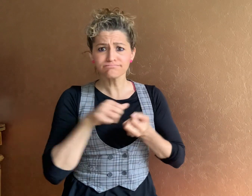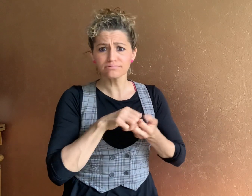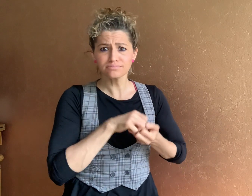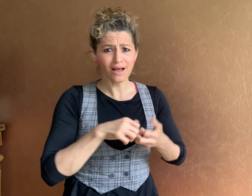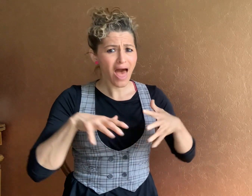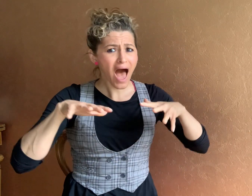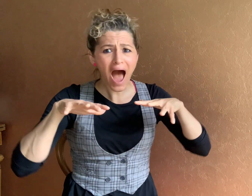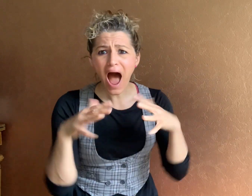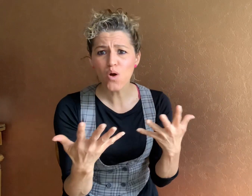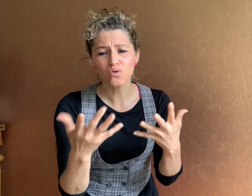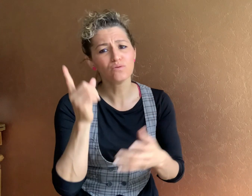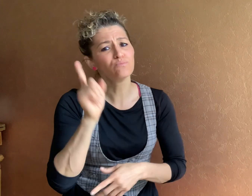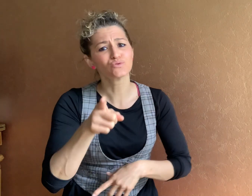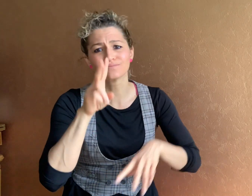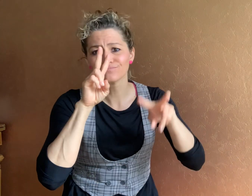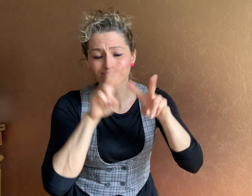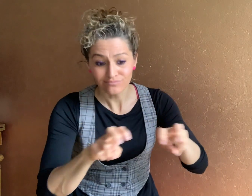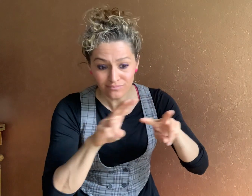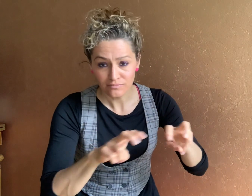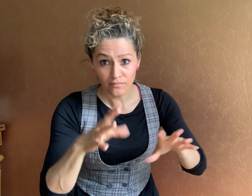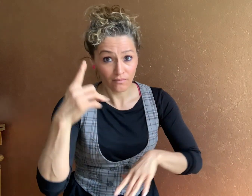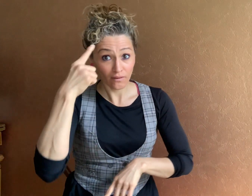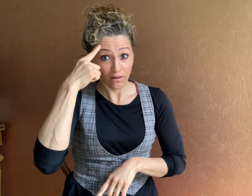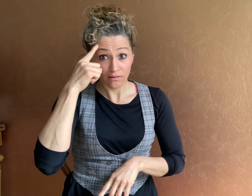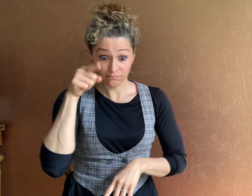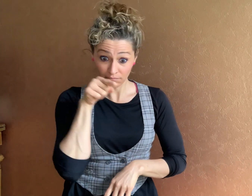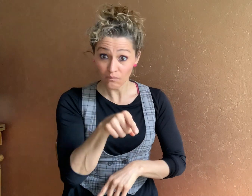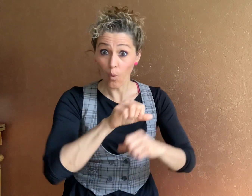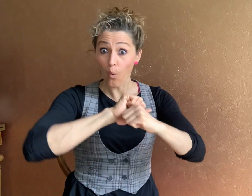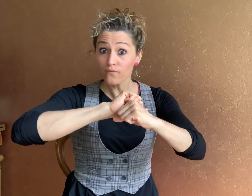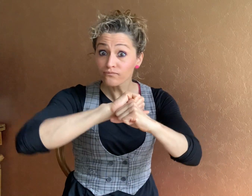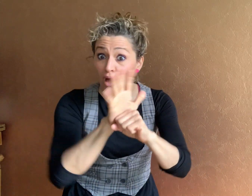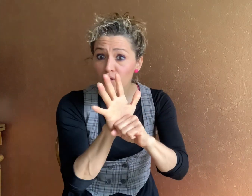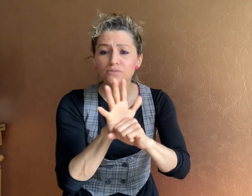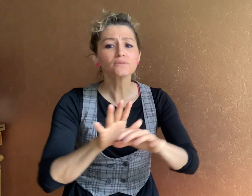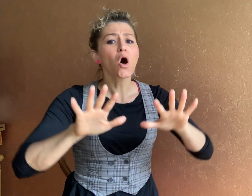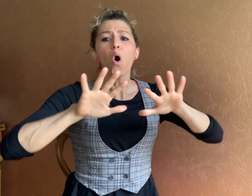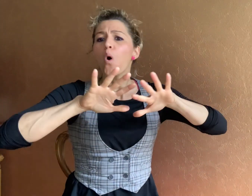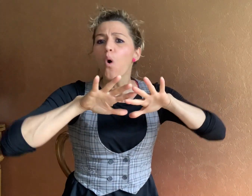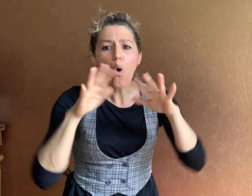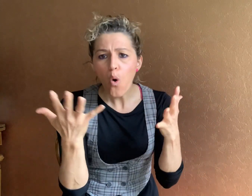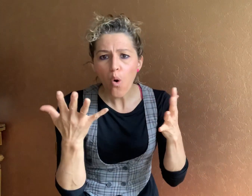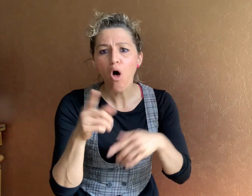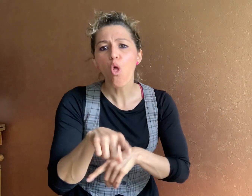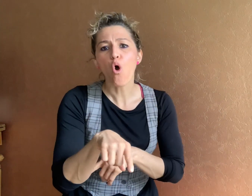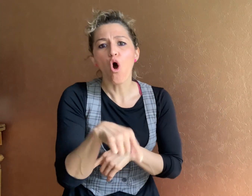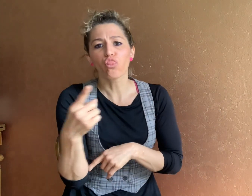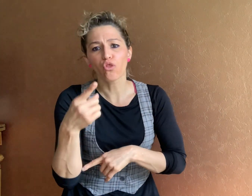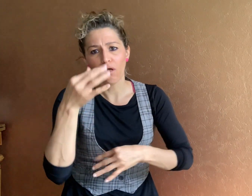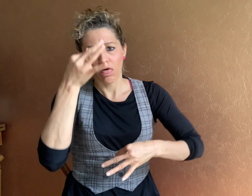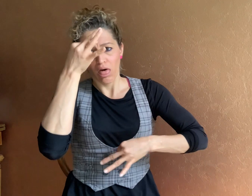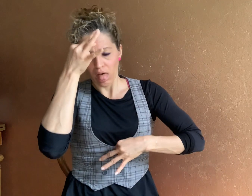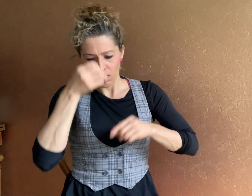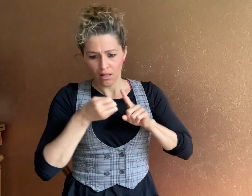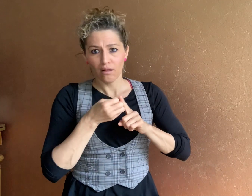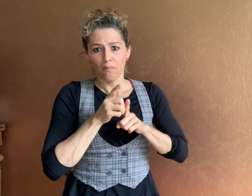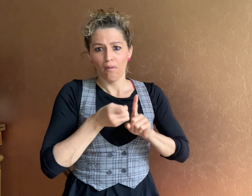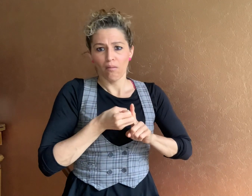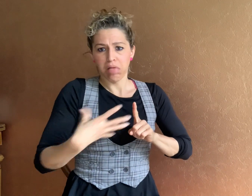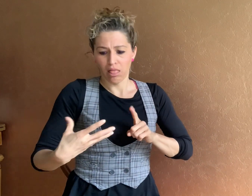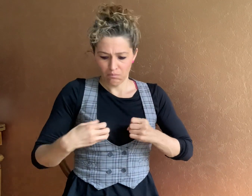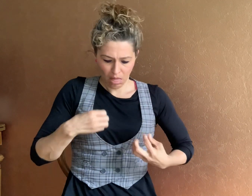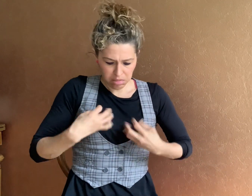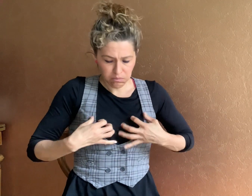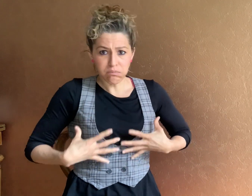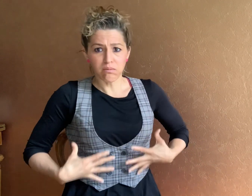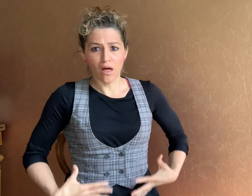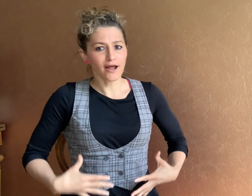it is a direct impact from the virus itself or other ailments.